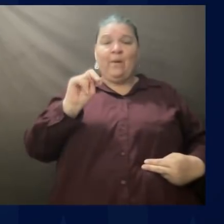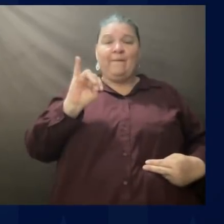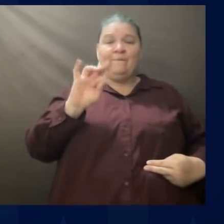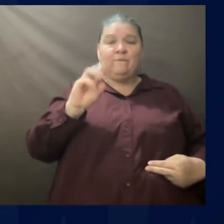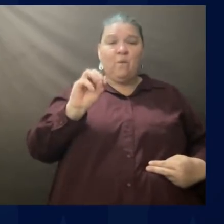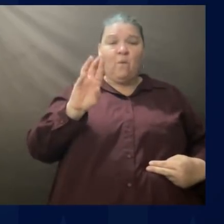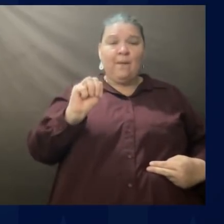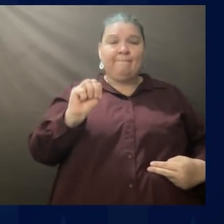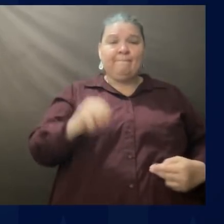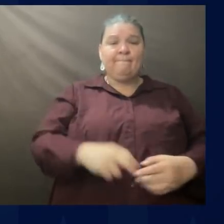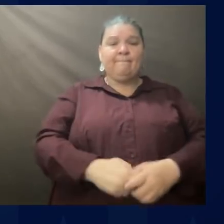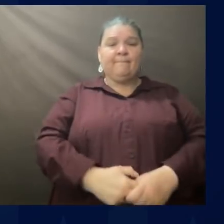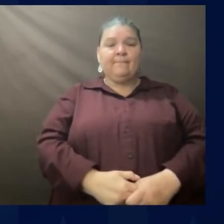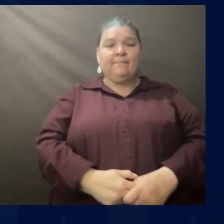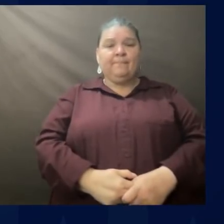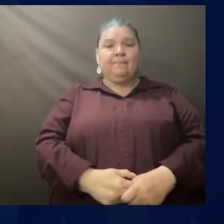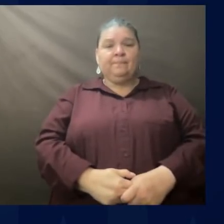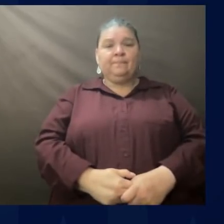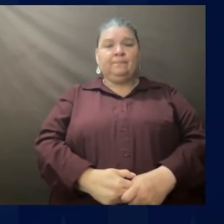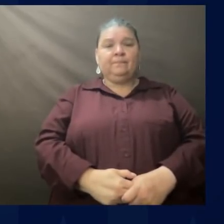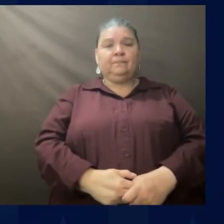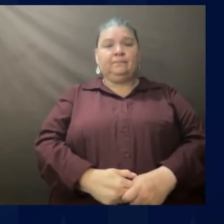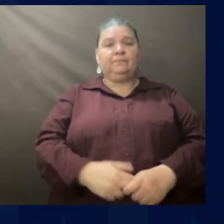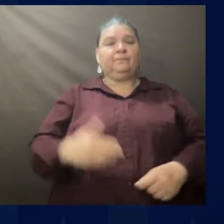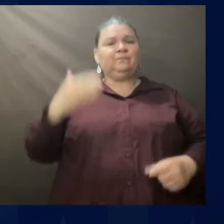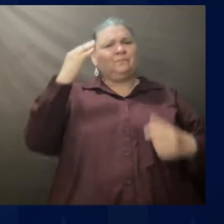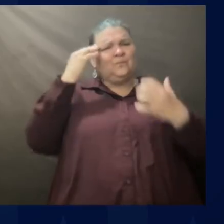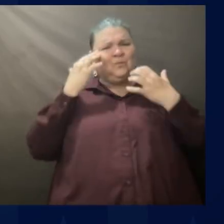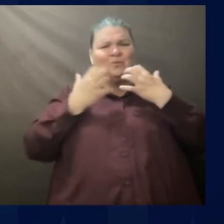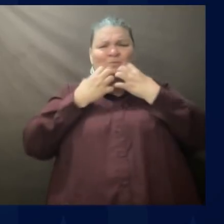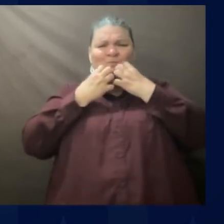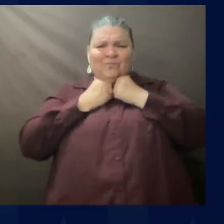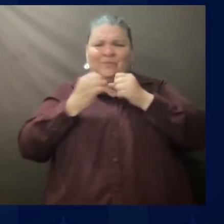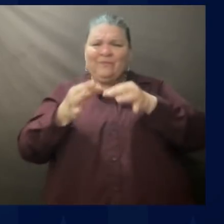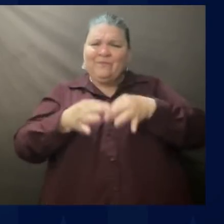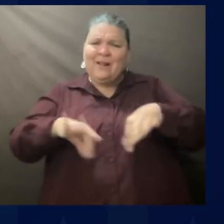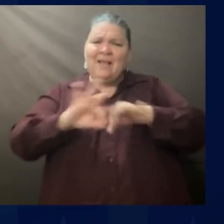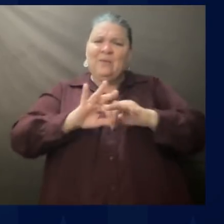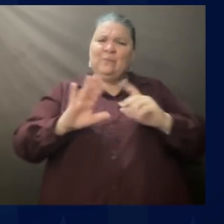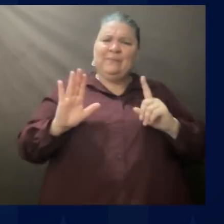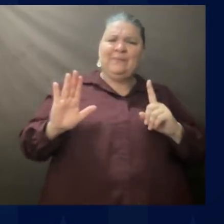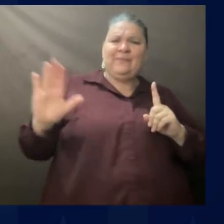their commitment, and how devoted he is to our men and women in uniform